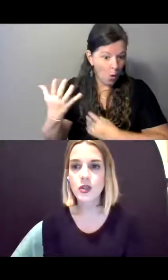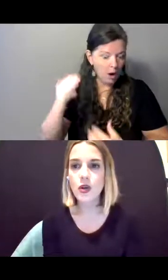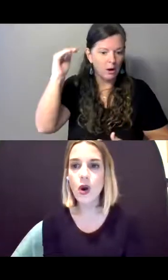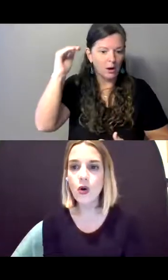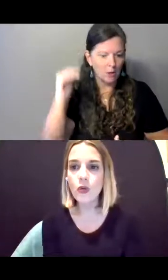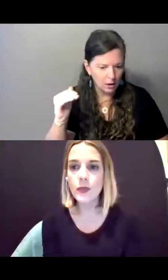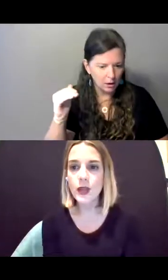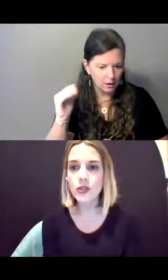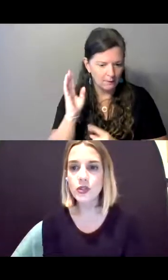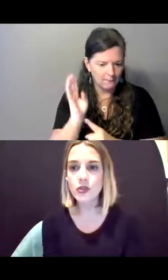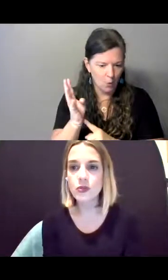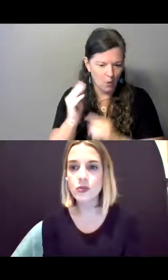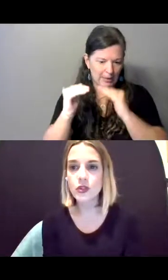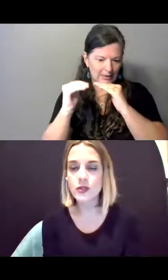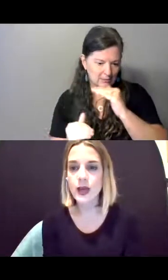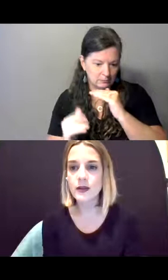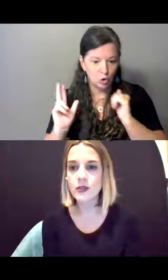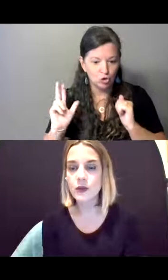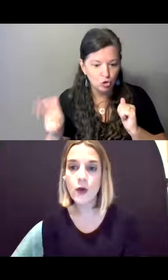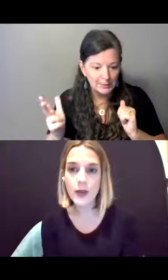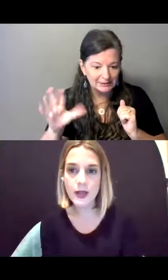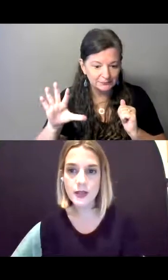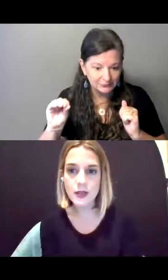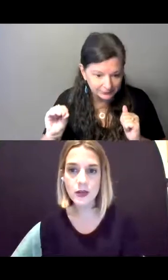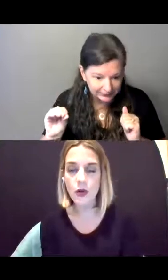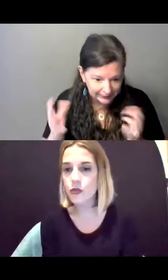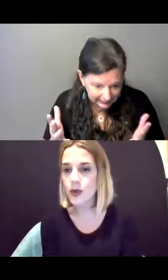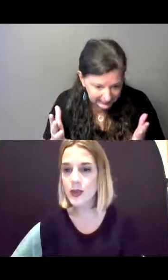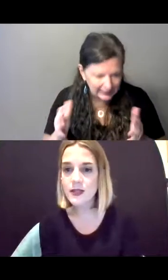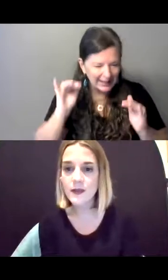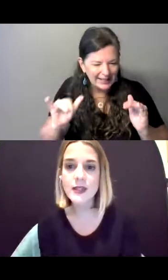So, the goal would be to reduce that to four minutes or three minutes and 50